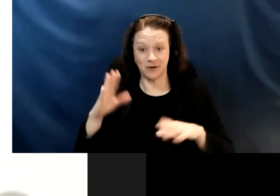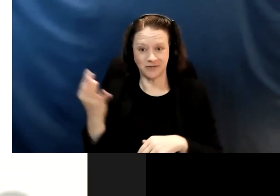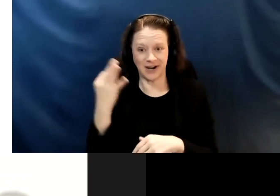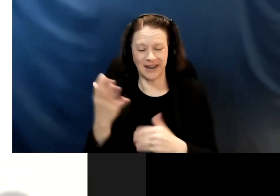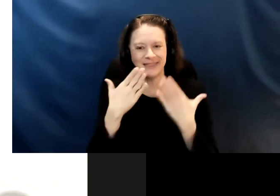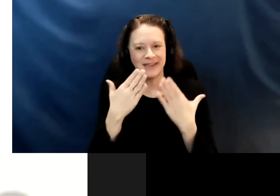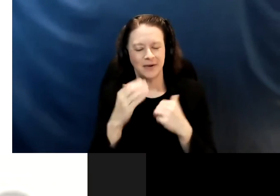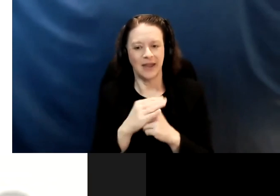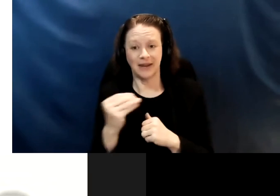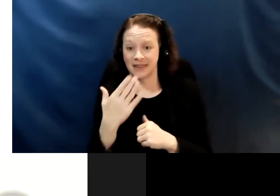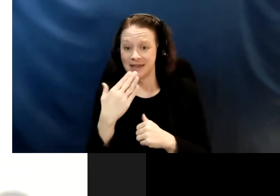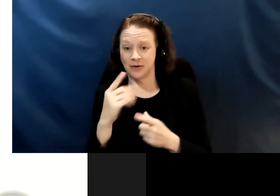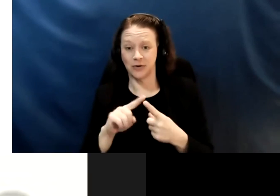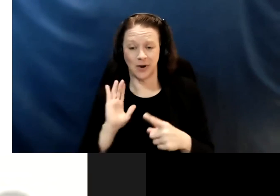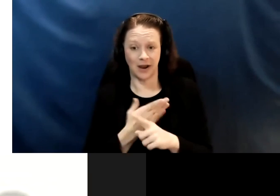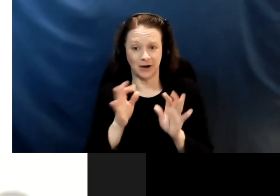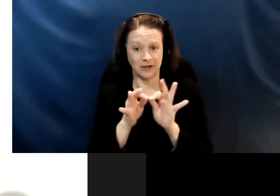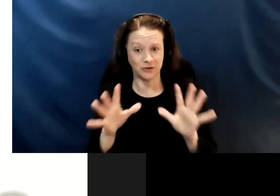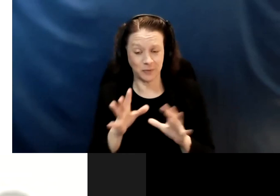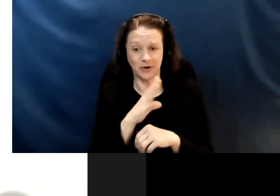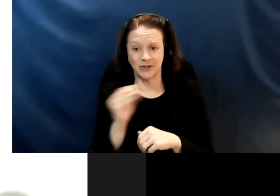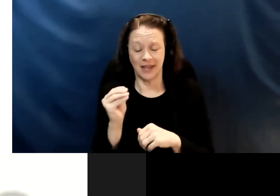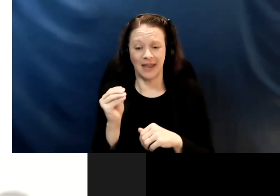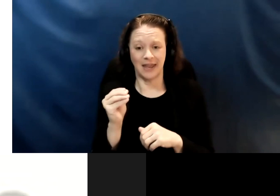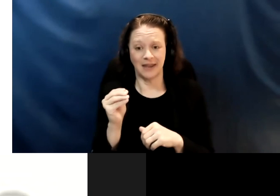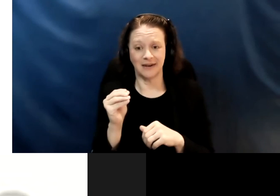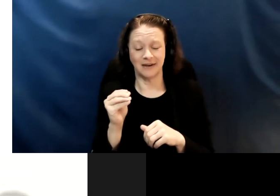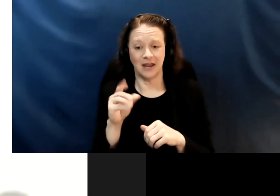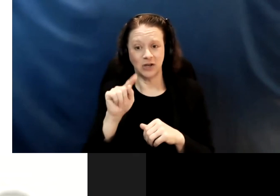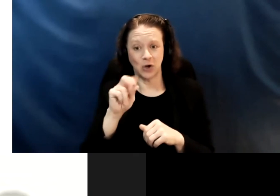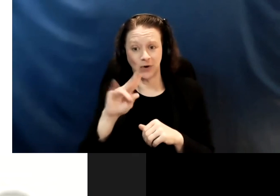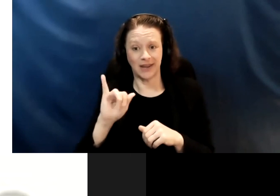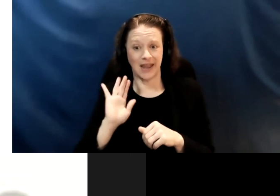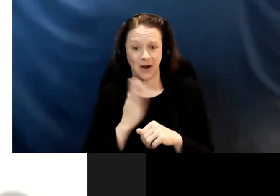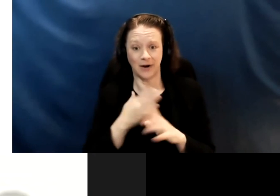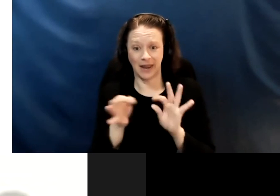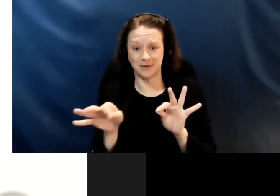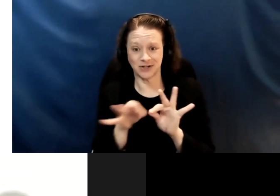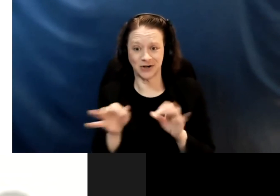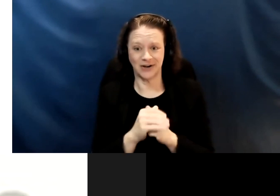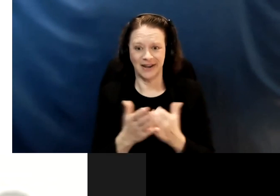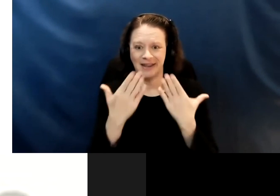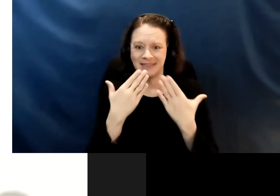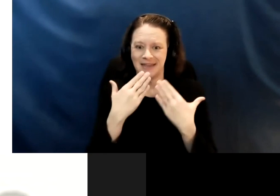And thank you to our interpreters and Tony, our captioner. Take care everybody.